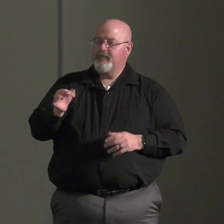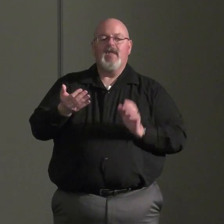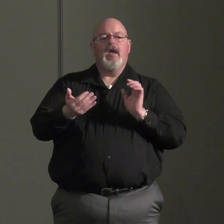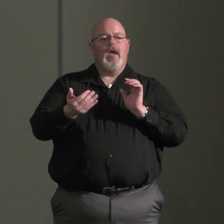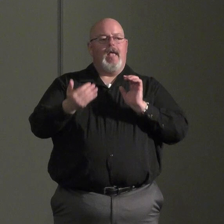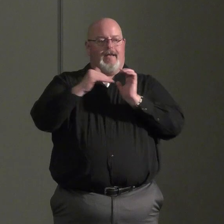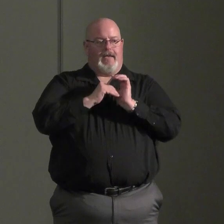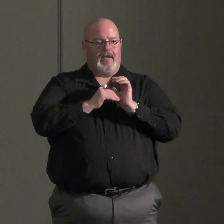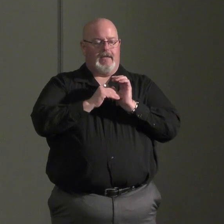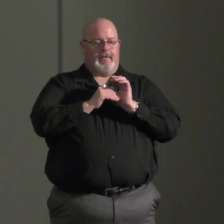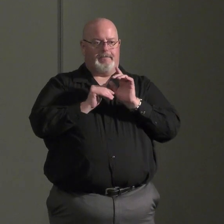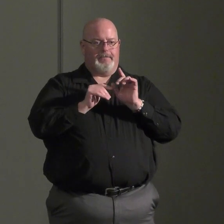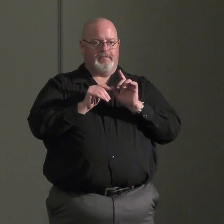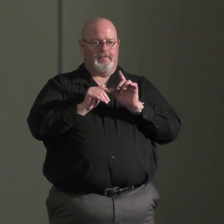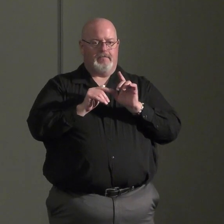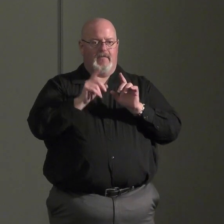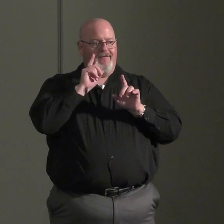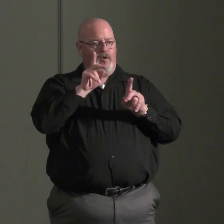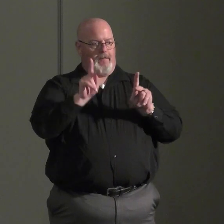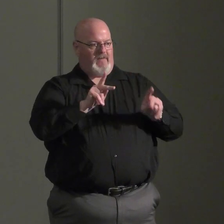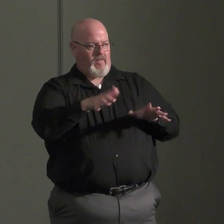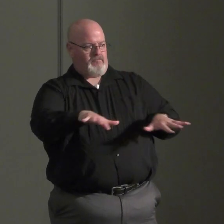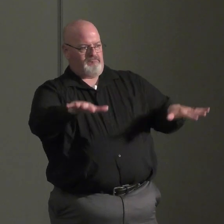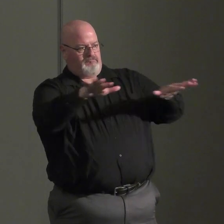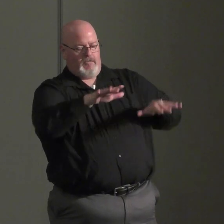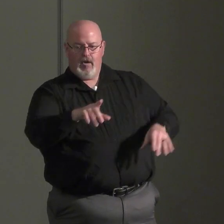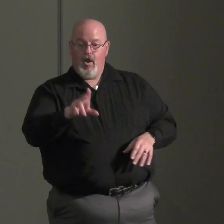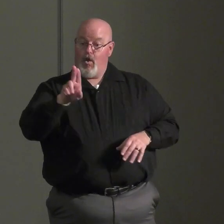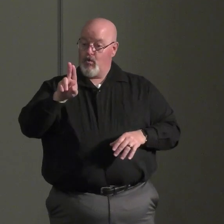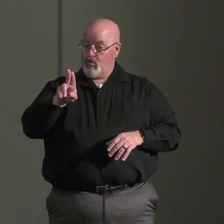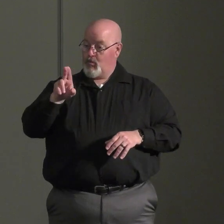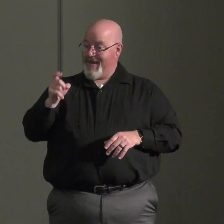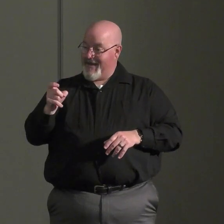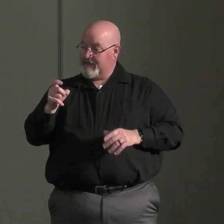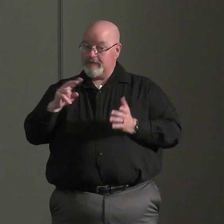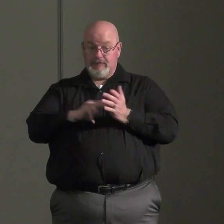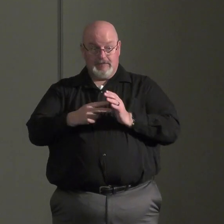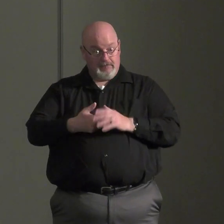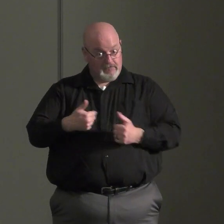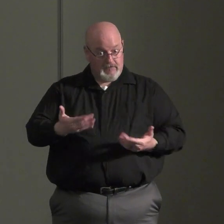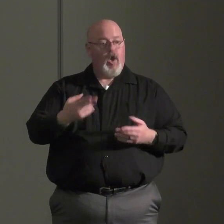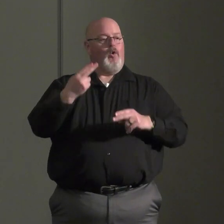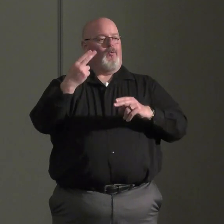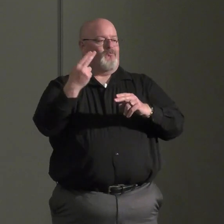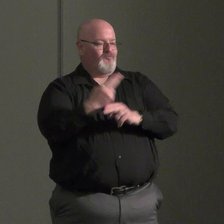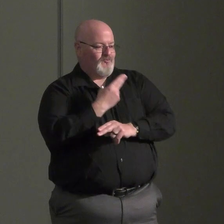for the folks here UX means? >> DELANEY: User Experience.